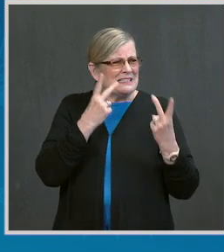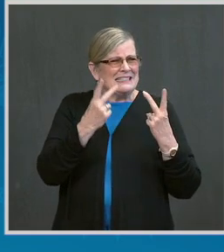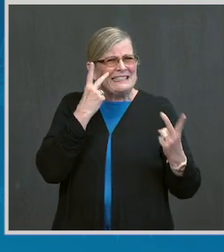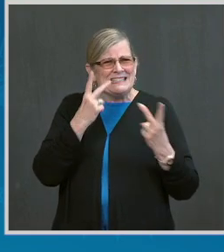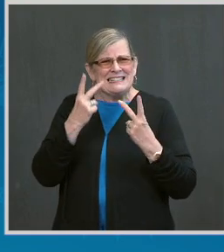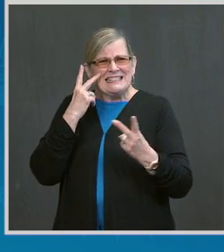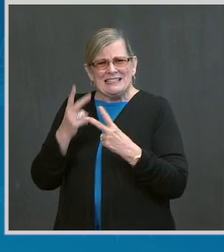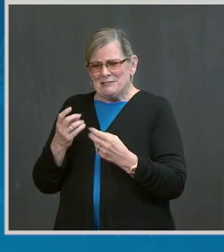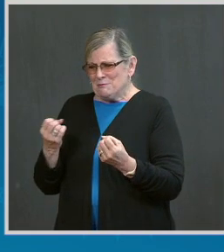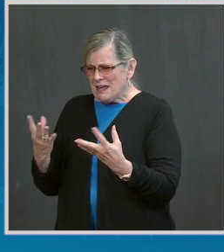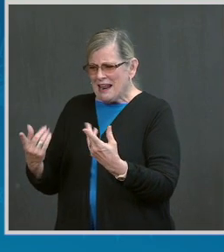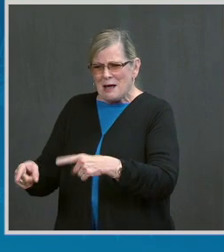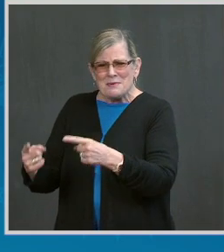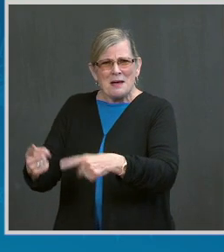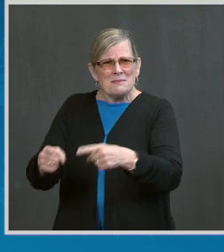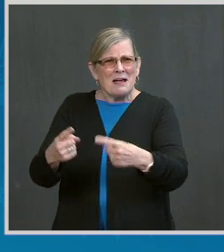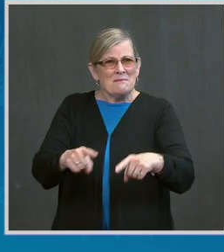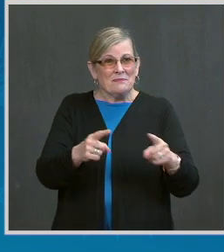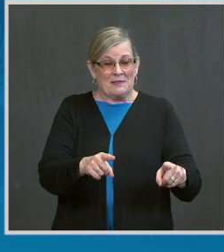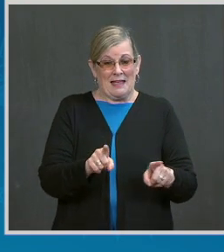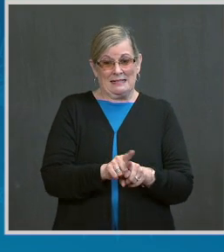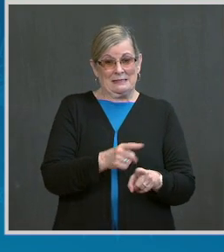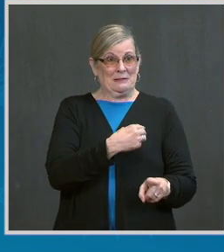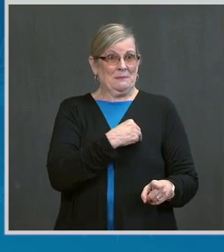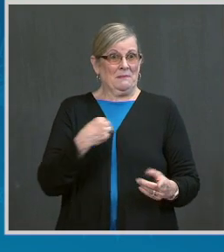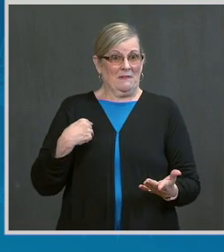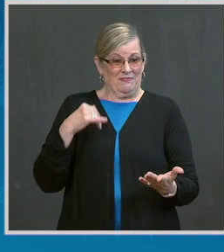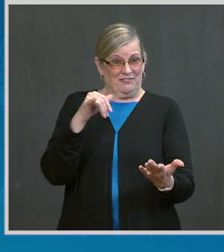I share in that outrage and grief.